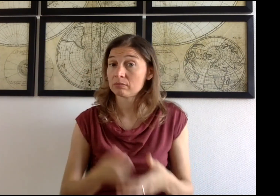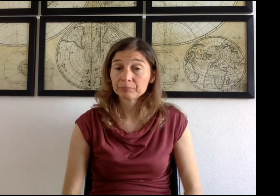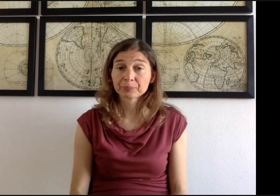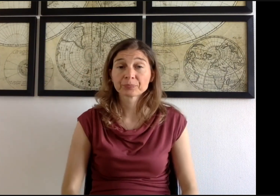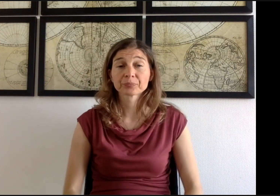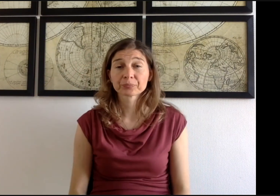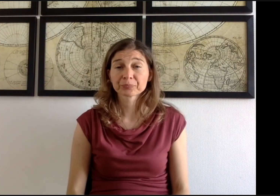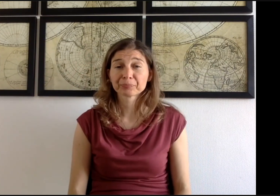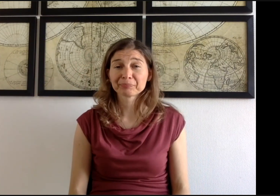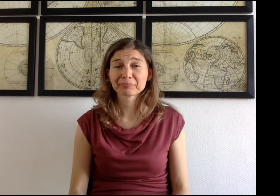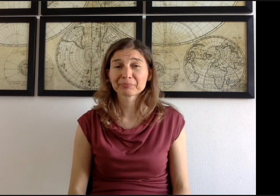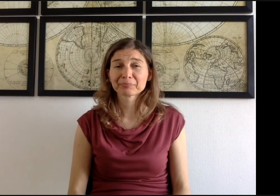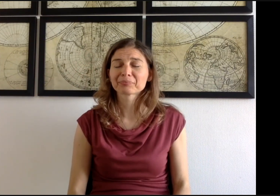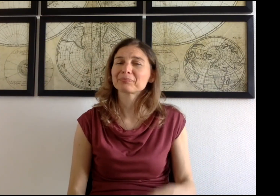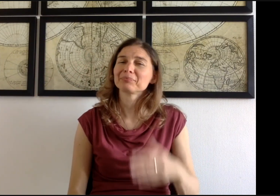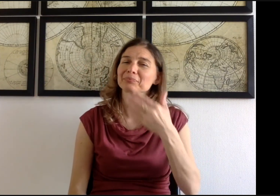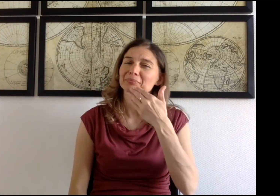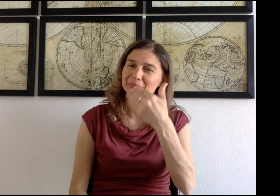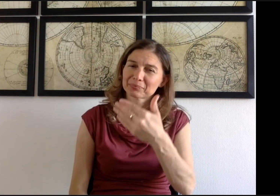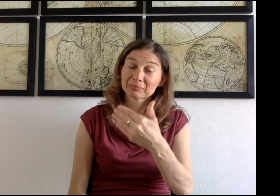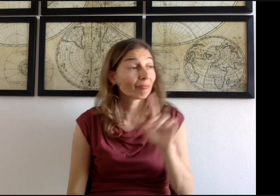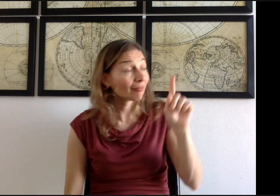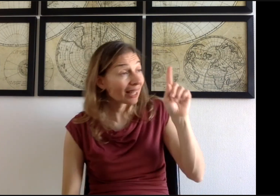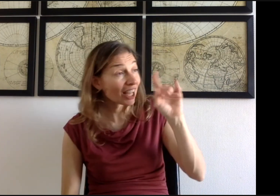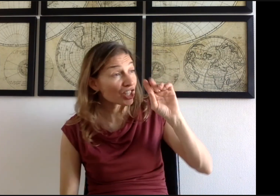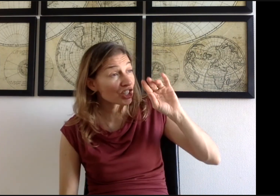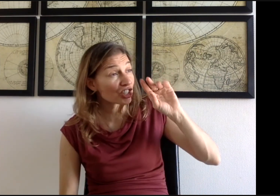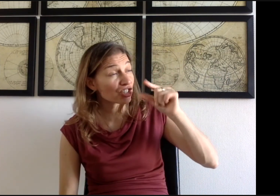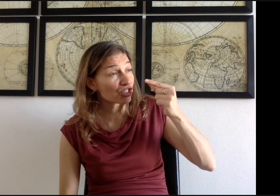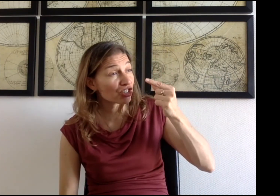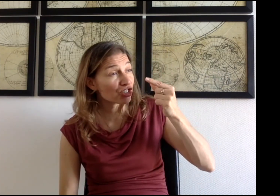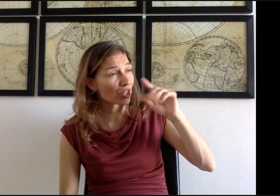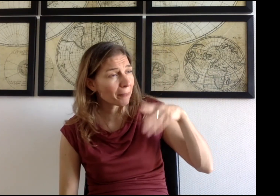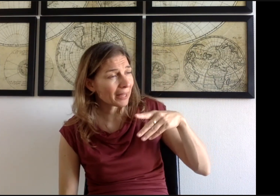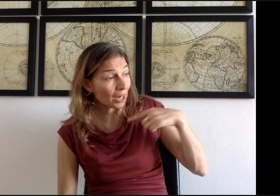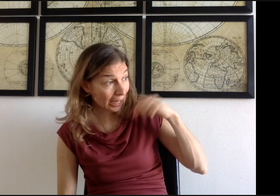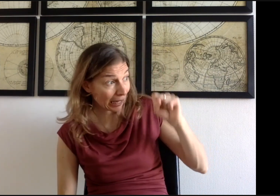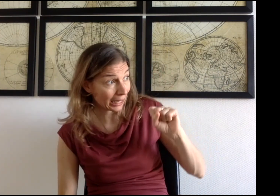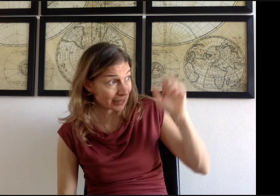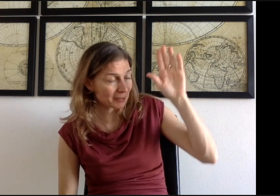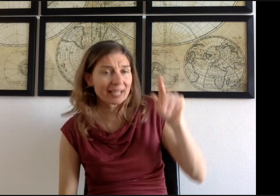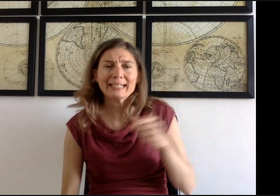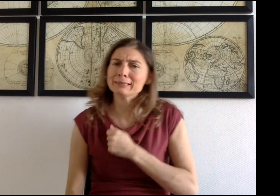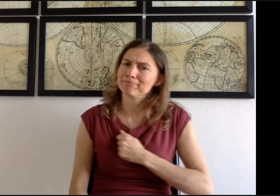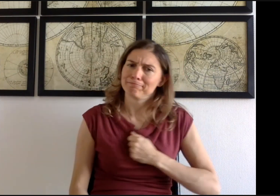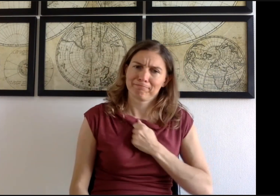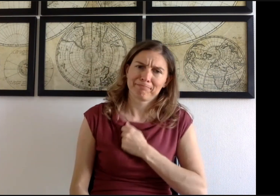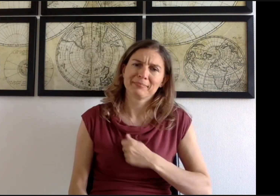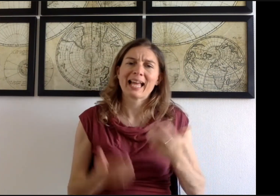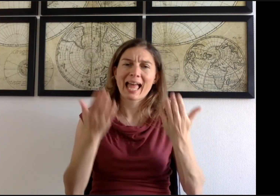ANDRÉ: Thank you very much. GIAMPIERO: Can I speak? ANDRÉ: I'm sorry, we need to give the floor to Bujar...